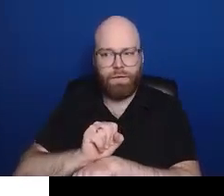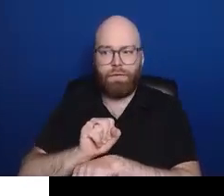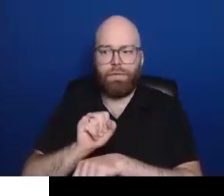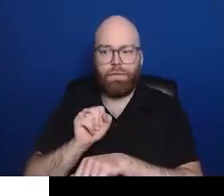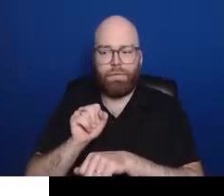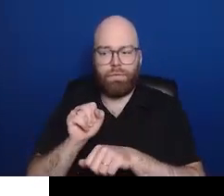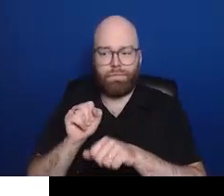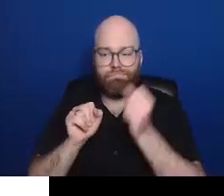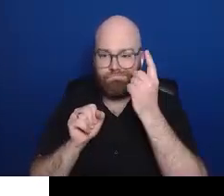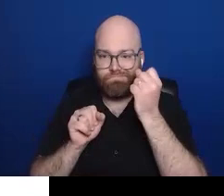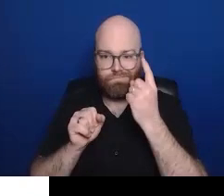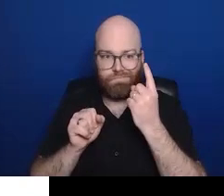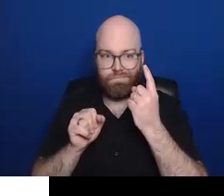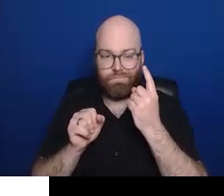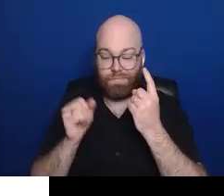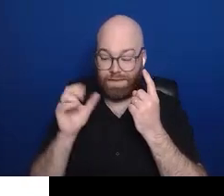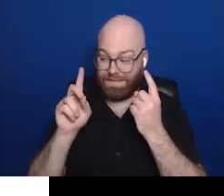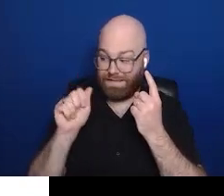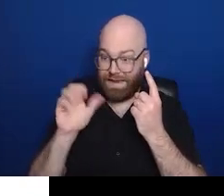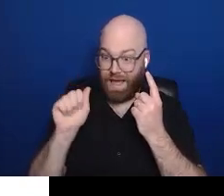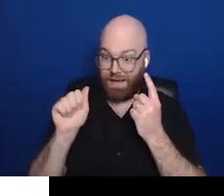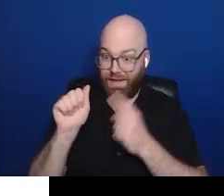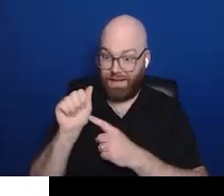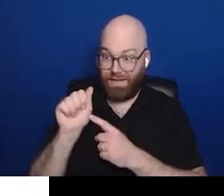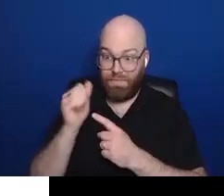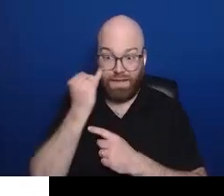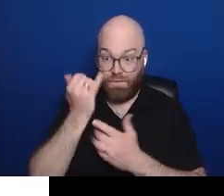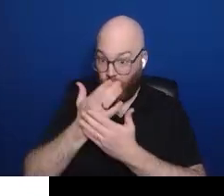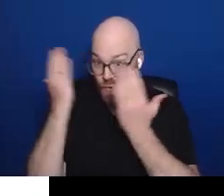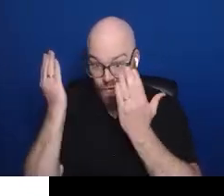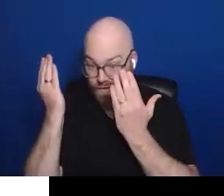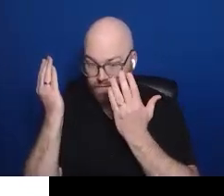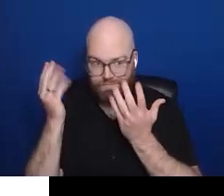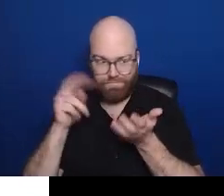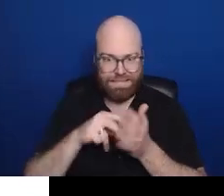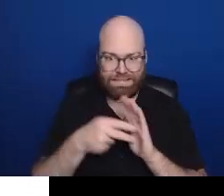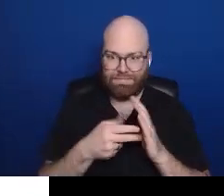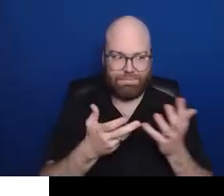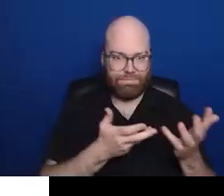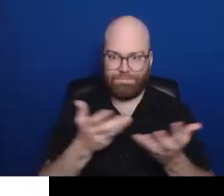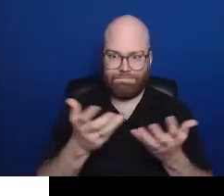And sometimes they're the only ones in their family with the ability to lawfully work.